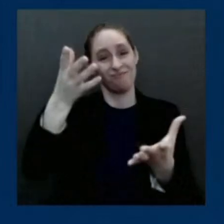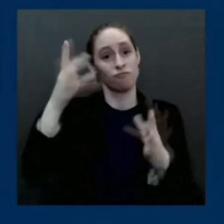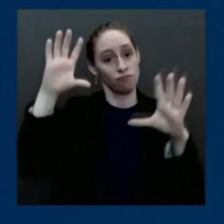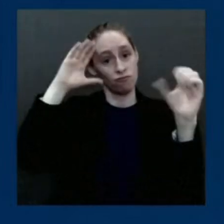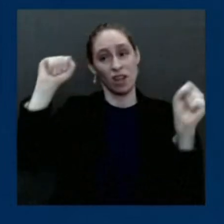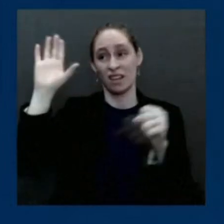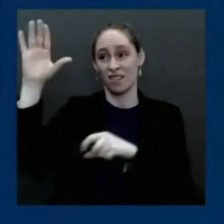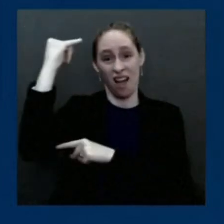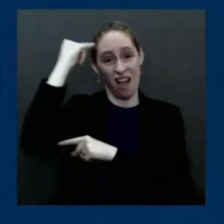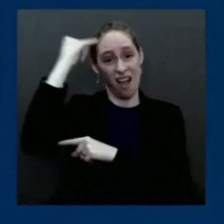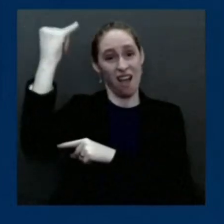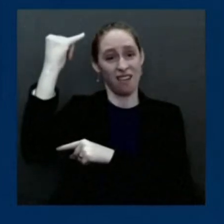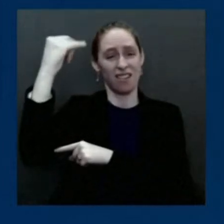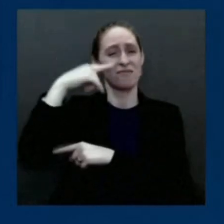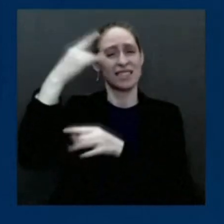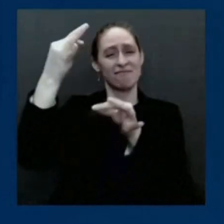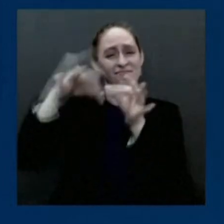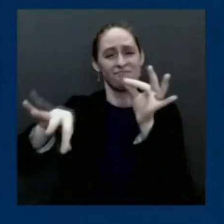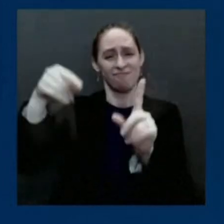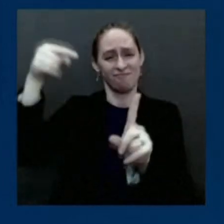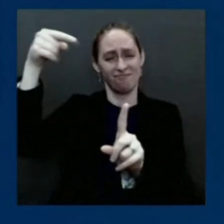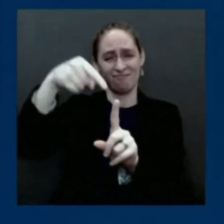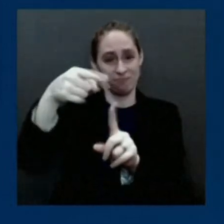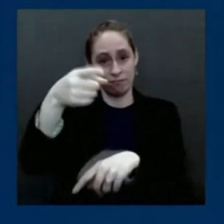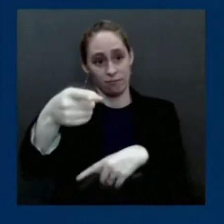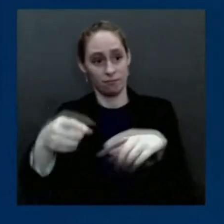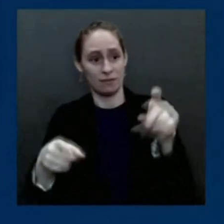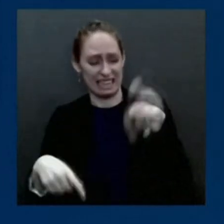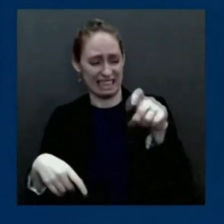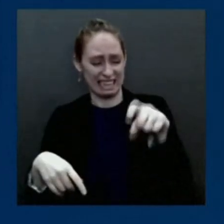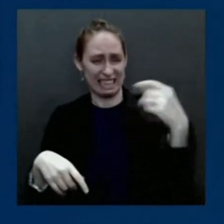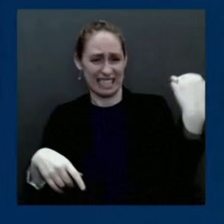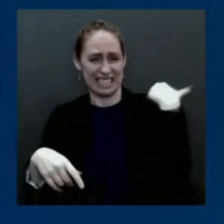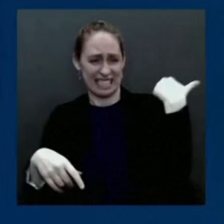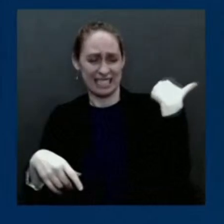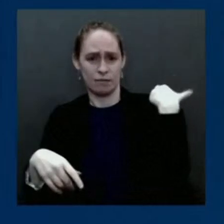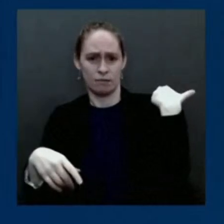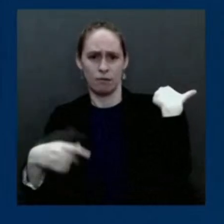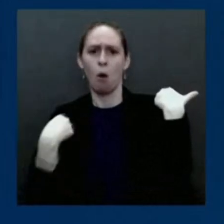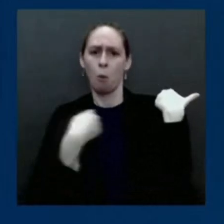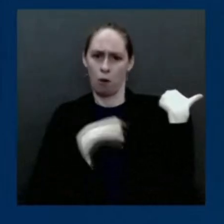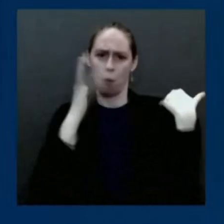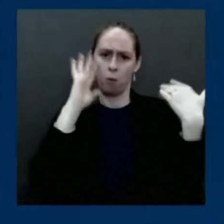AND WE WILL MOBILIZE TO GET YOU THE RESOURCES WE NEED AND